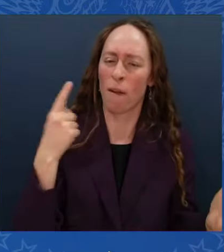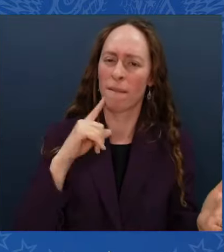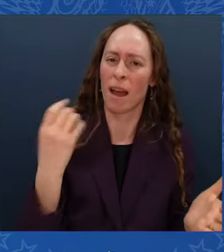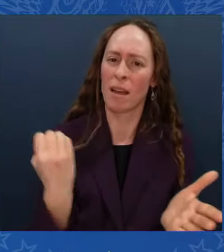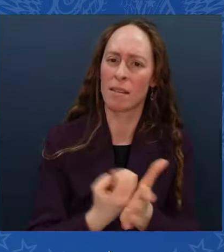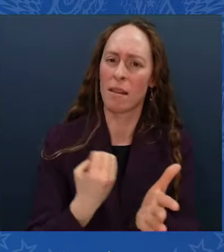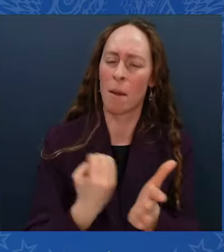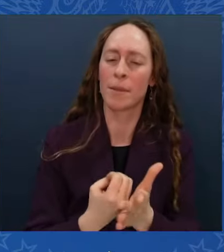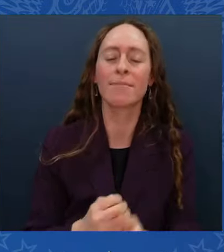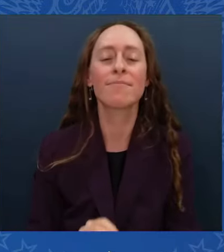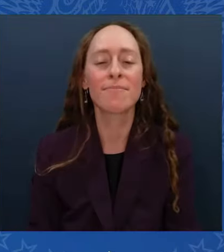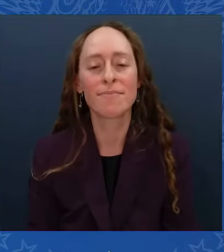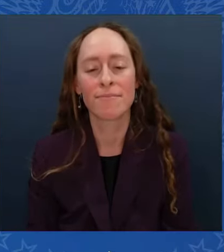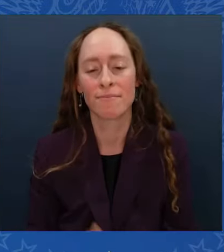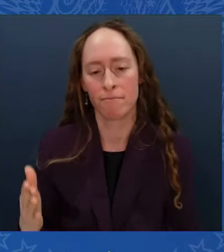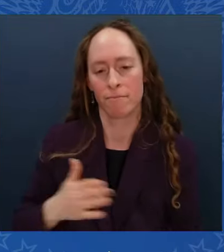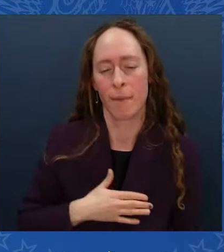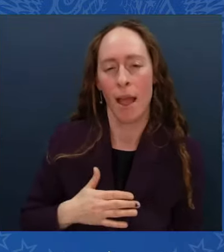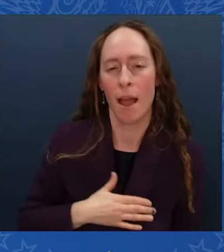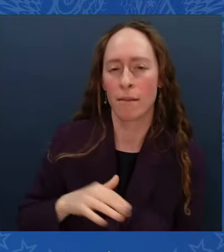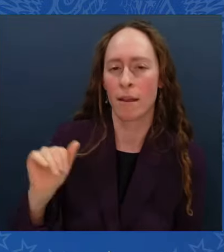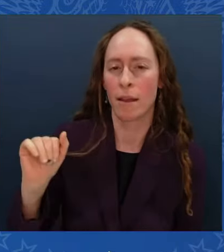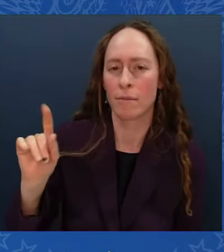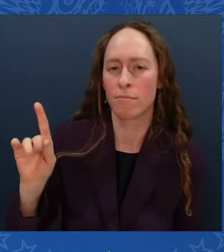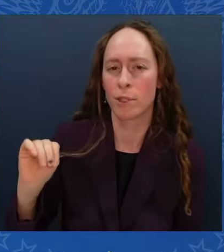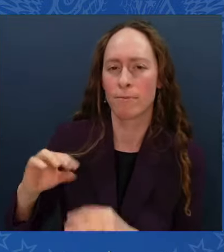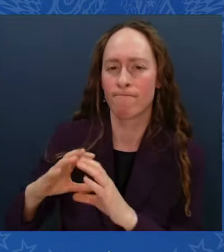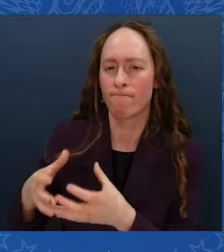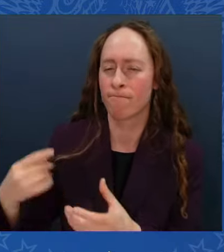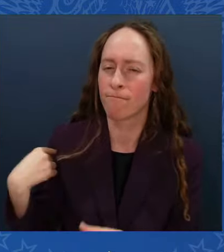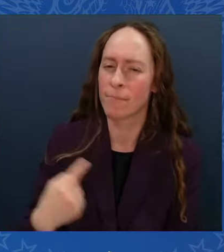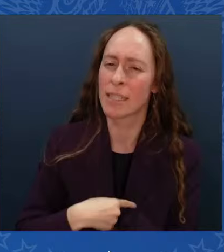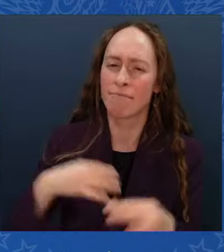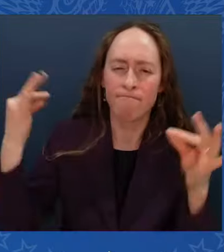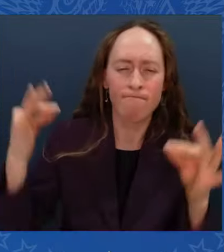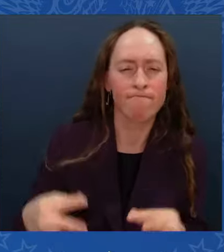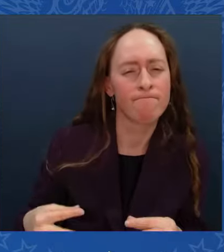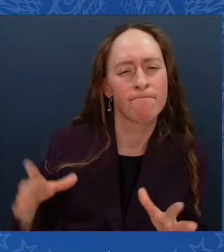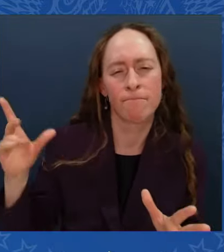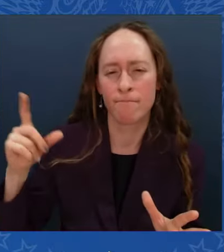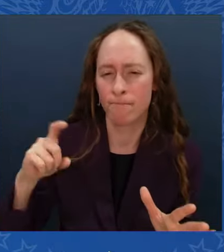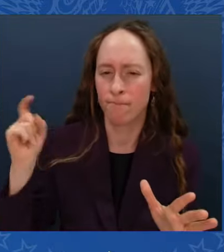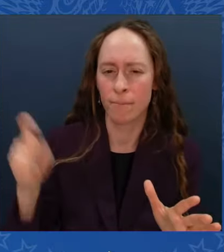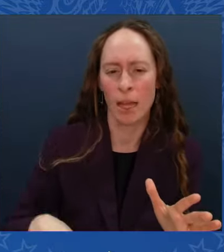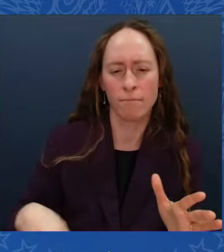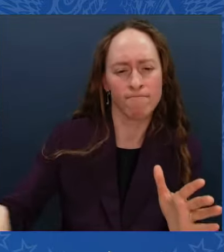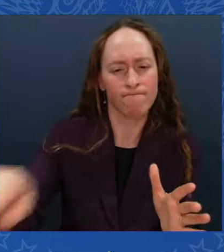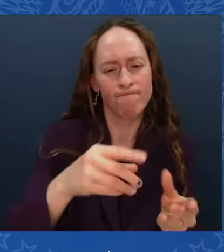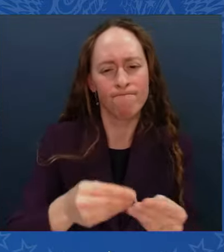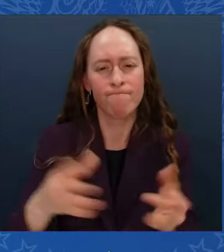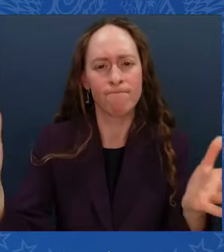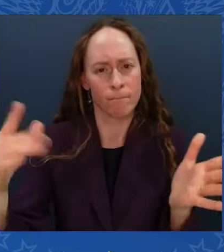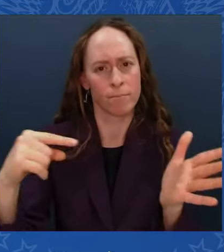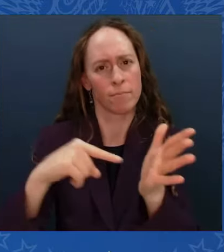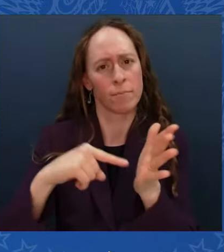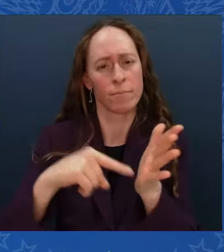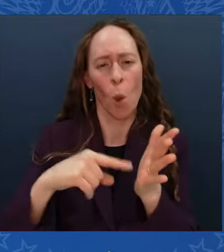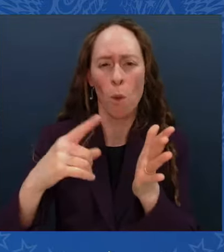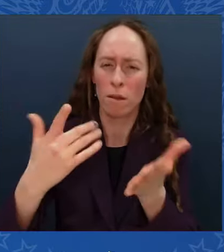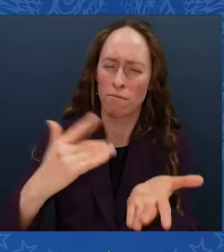to provide student debt relief to so many borrows -- borrowers that -- many of whom didn't know they were -- they were able to get relief,